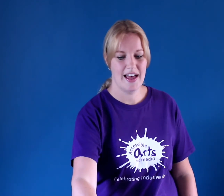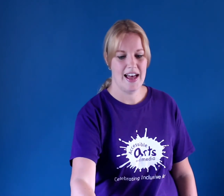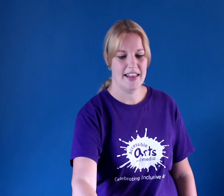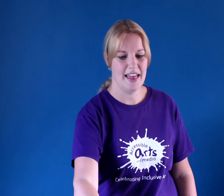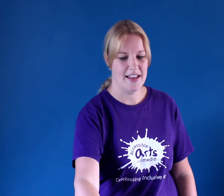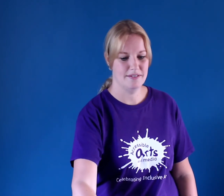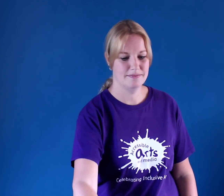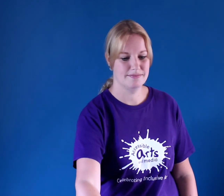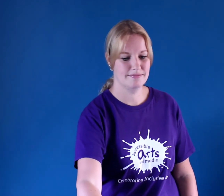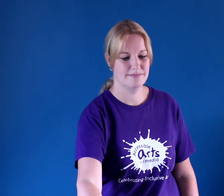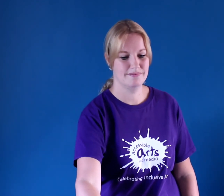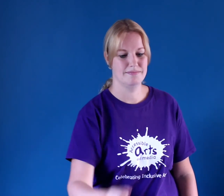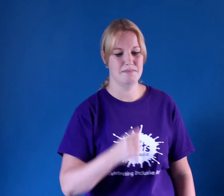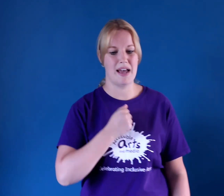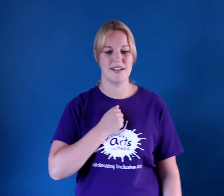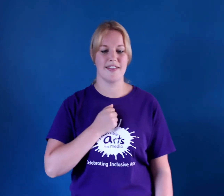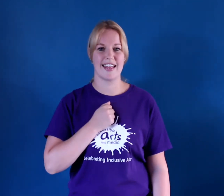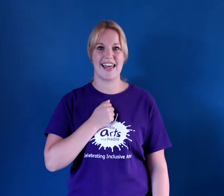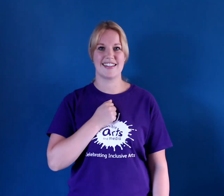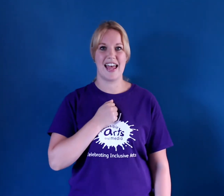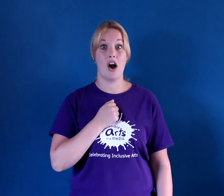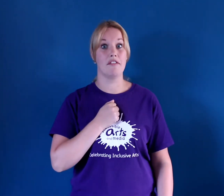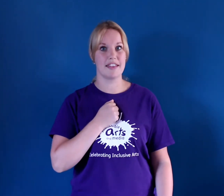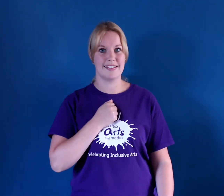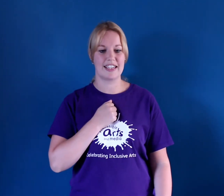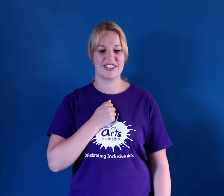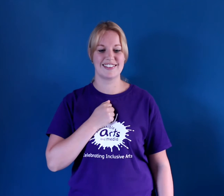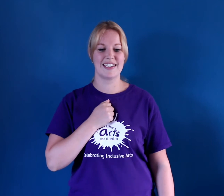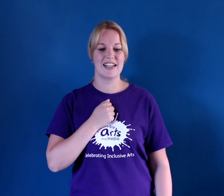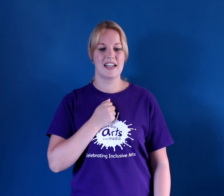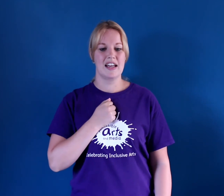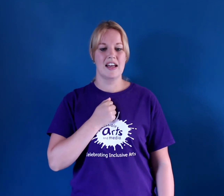And then my turn for the last line of this section.